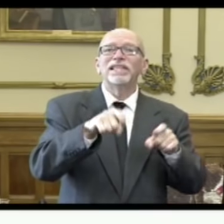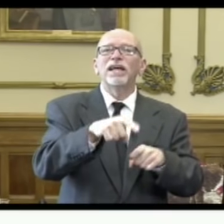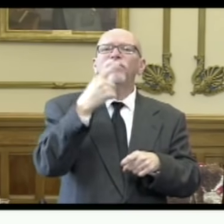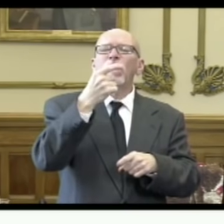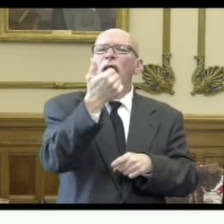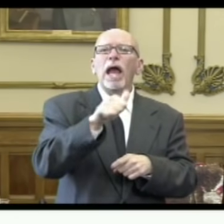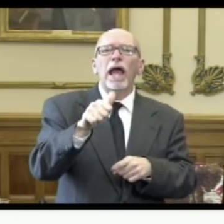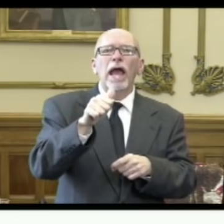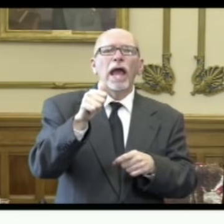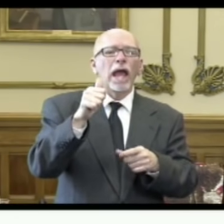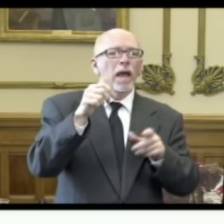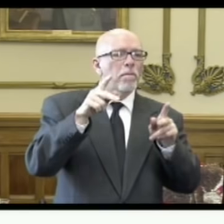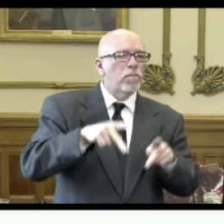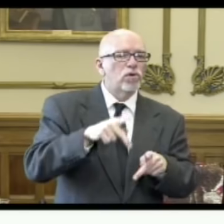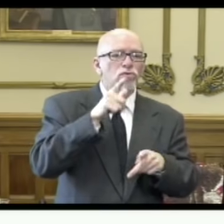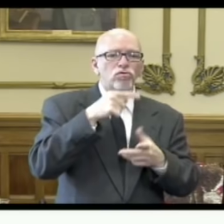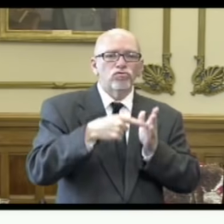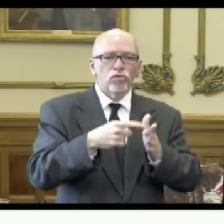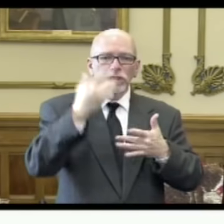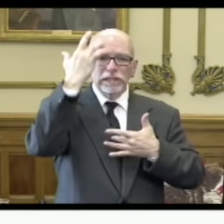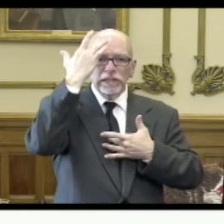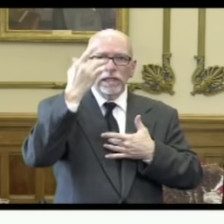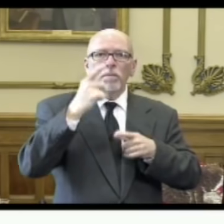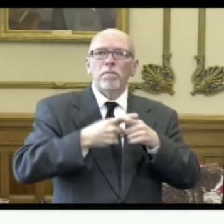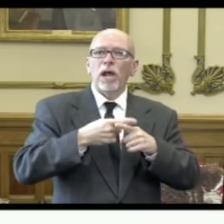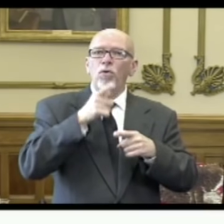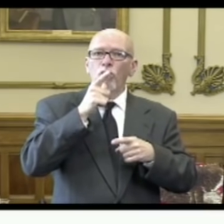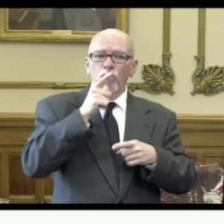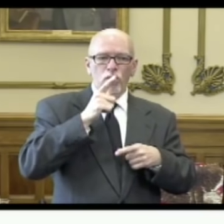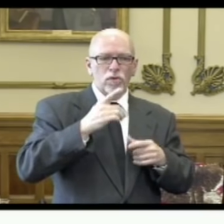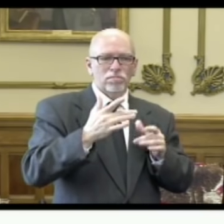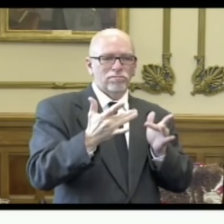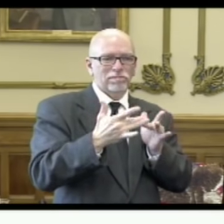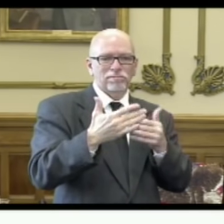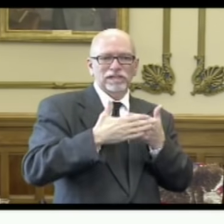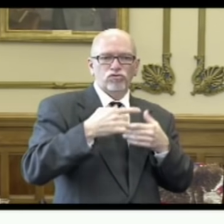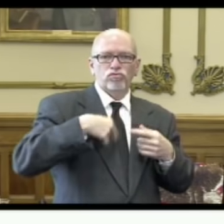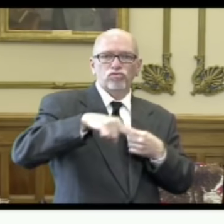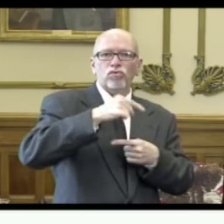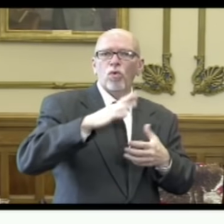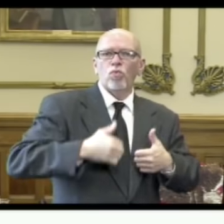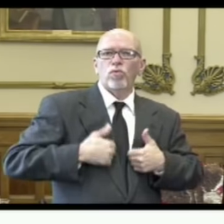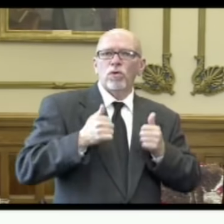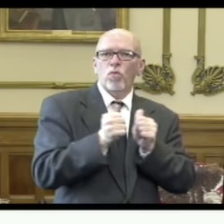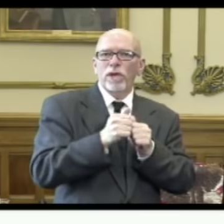NEXT WEEK. AND AGAIN A CAPACITY TO TEST A 100,000 HUGE USERS SO TESTING IS FOR